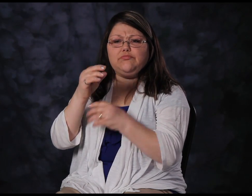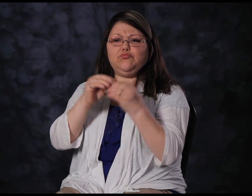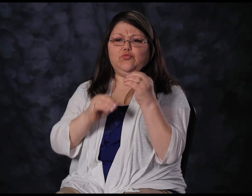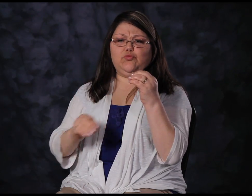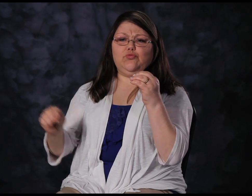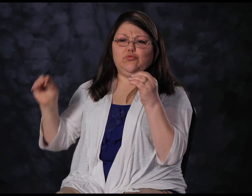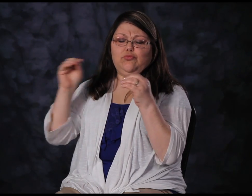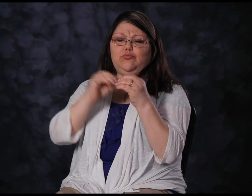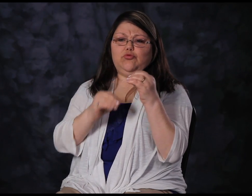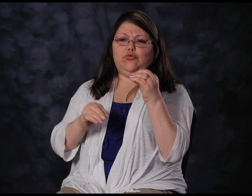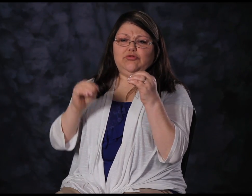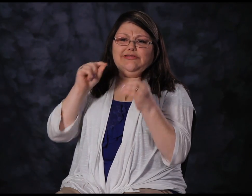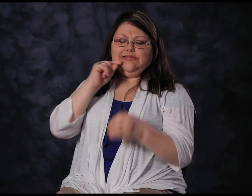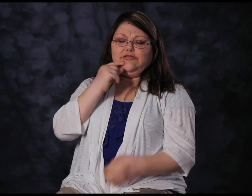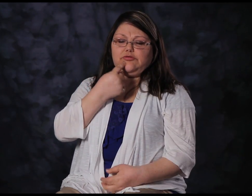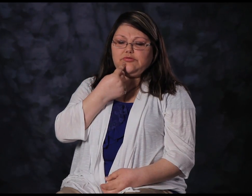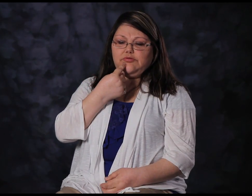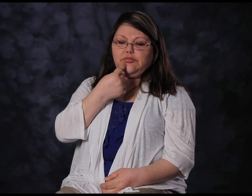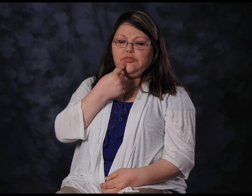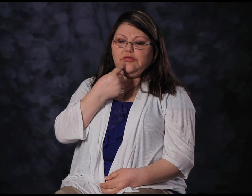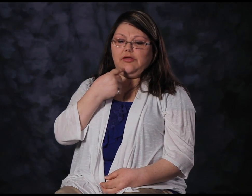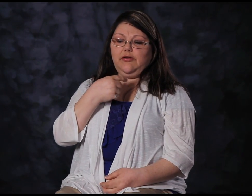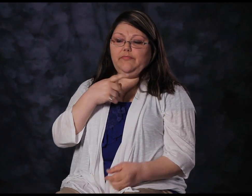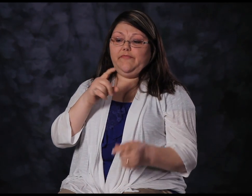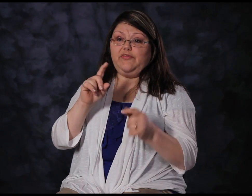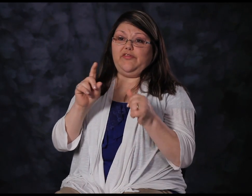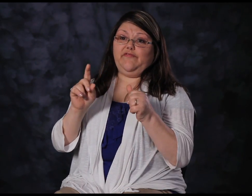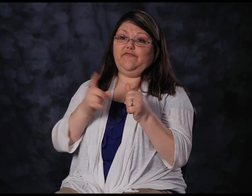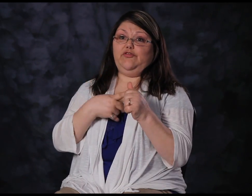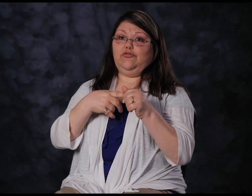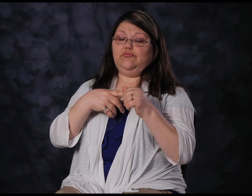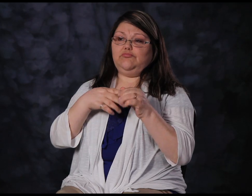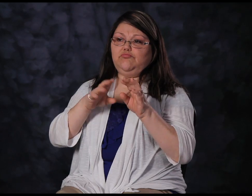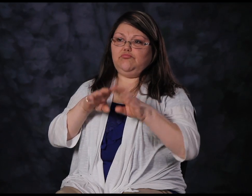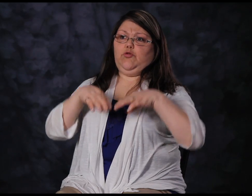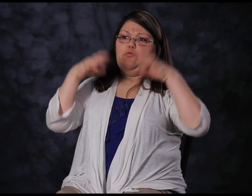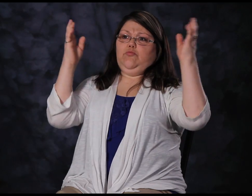and then as I got into my late teens, I noticed the symptoms became much more severe.